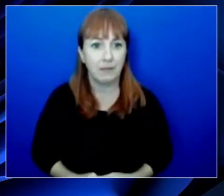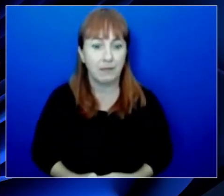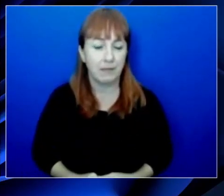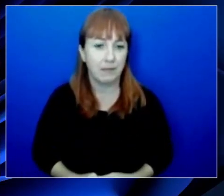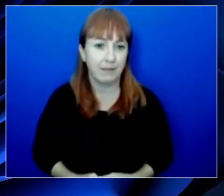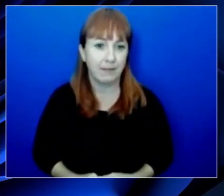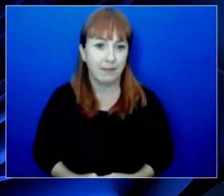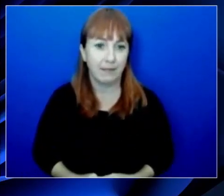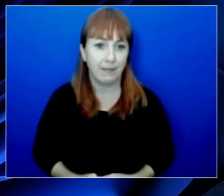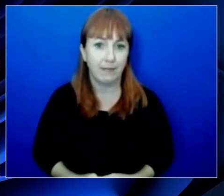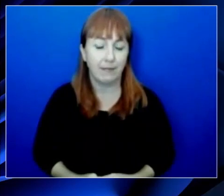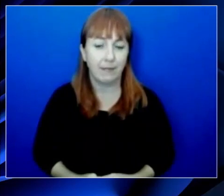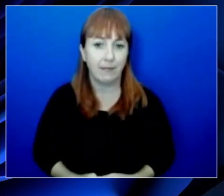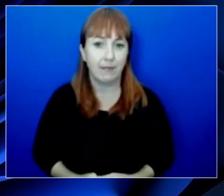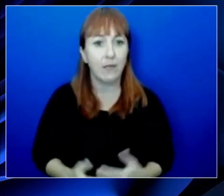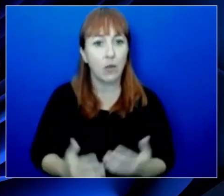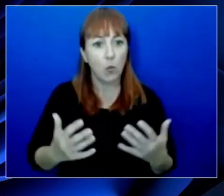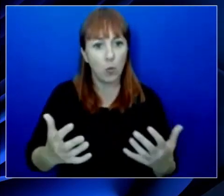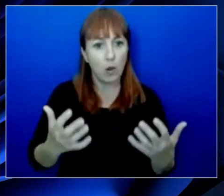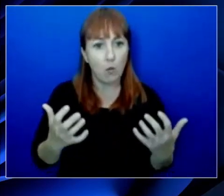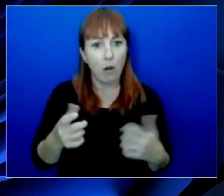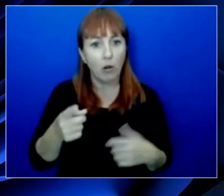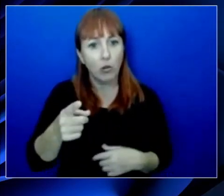You know, make sure that it's something that you're used to.